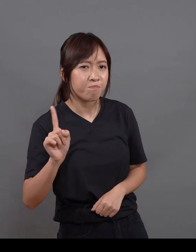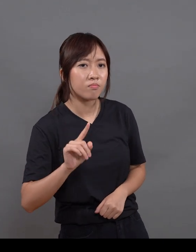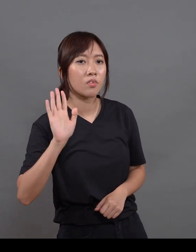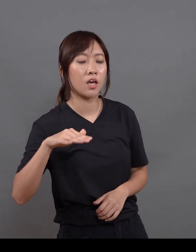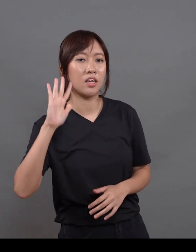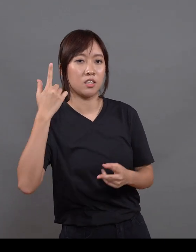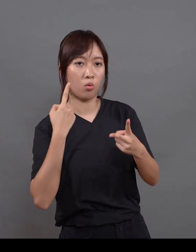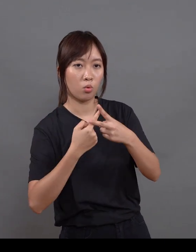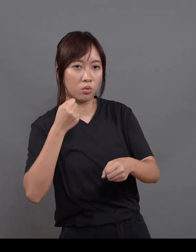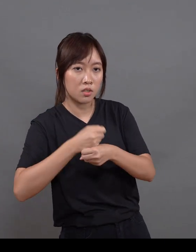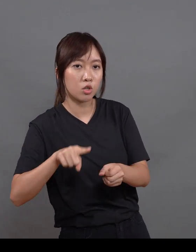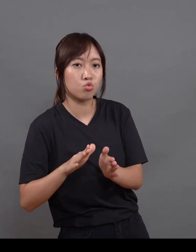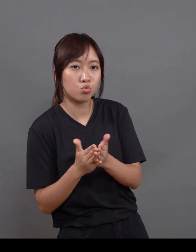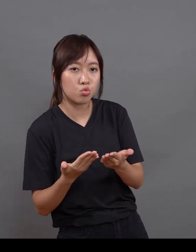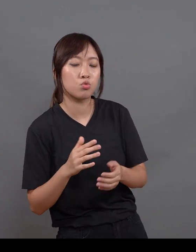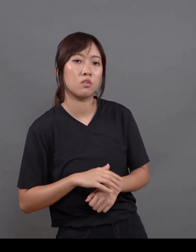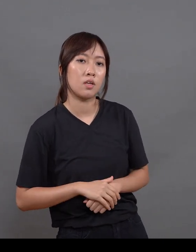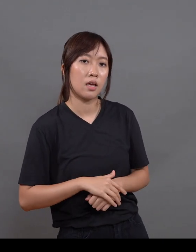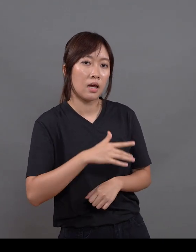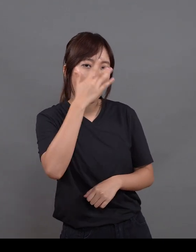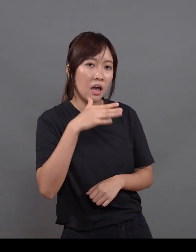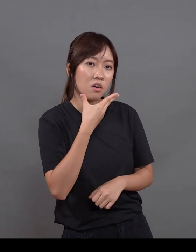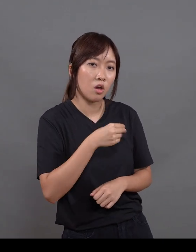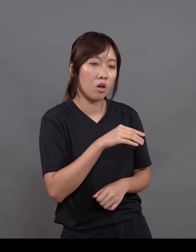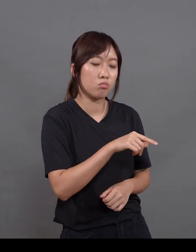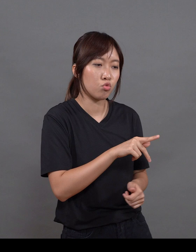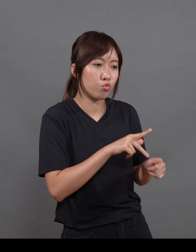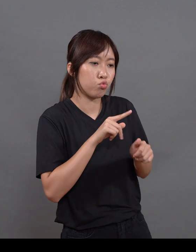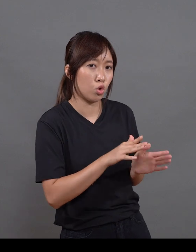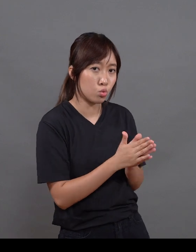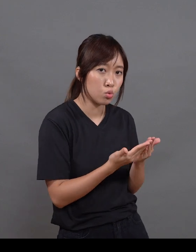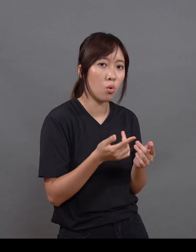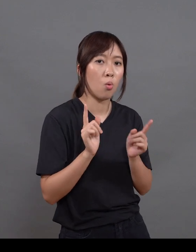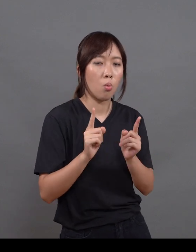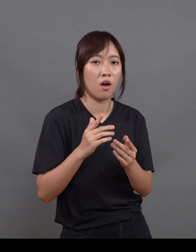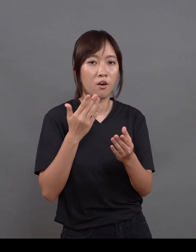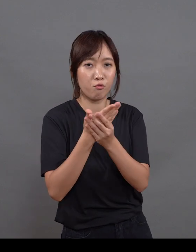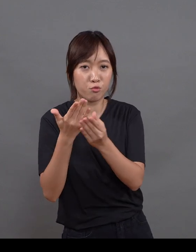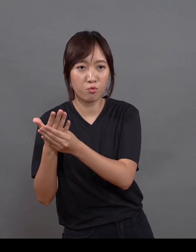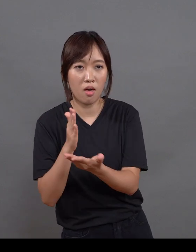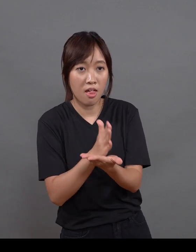Another key part of the archive is modified books Ha re-edited existing books, or used folders